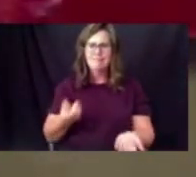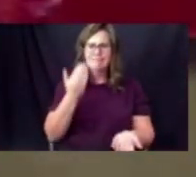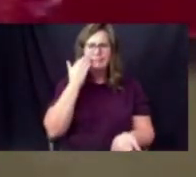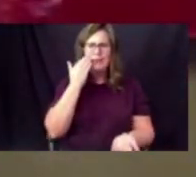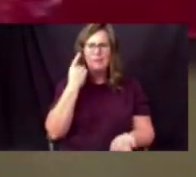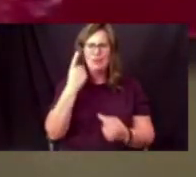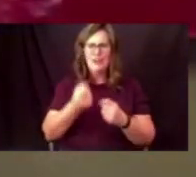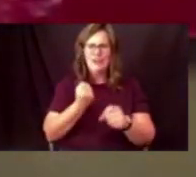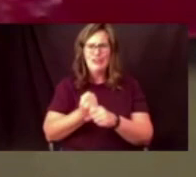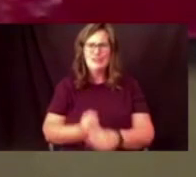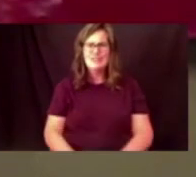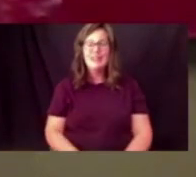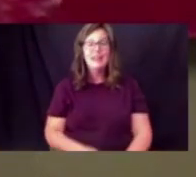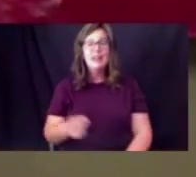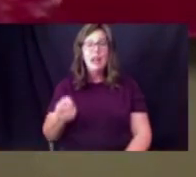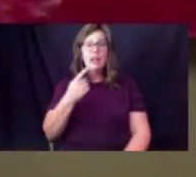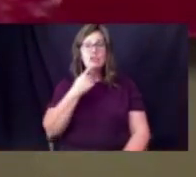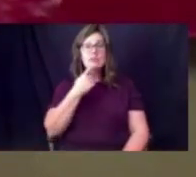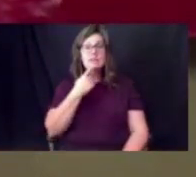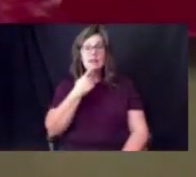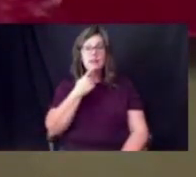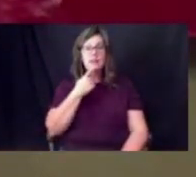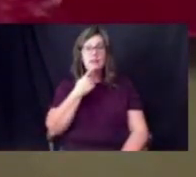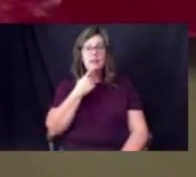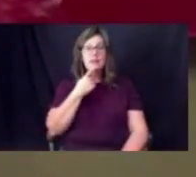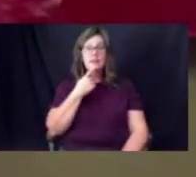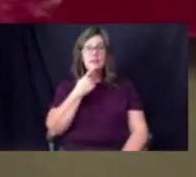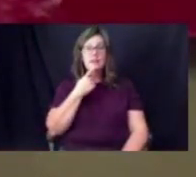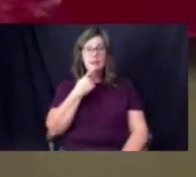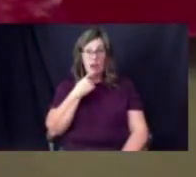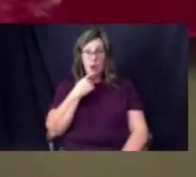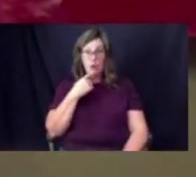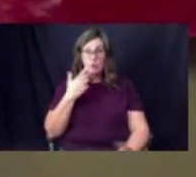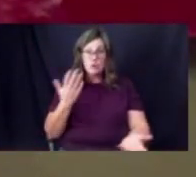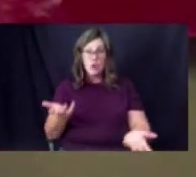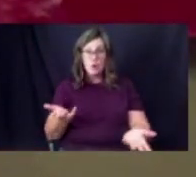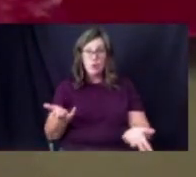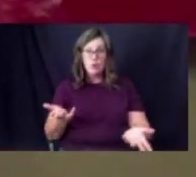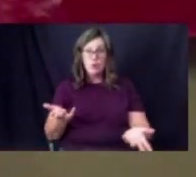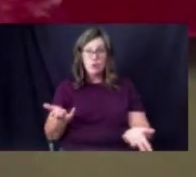uh she said and she was like oh so you're used to that face you know it's because your fam if your